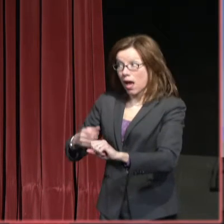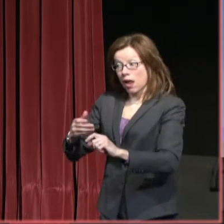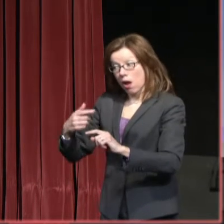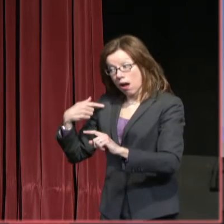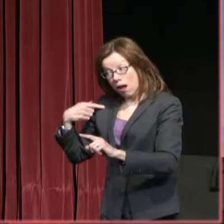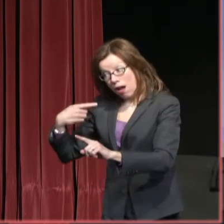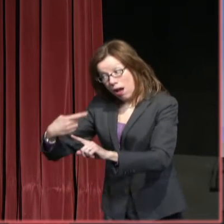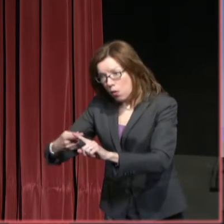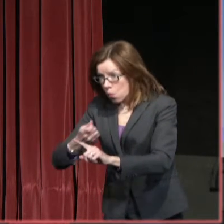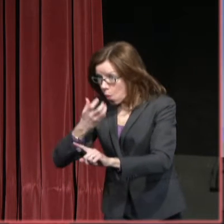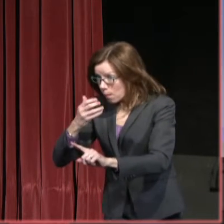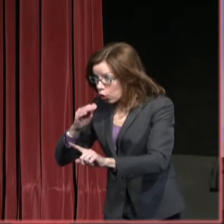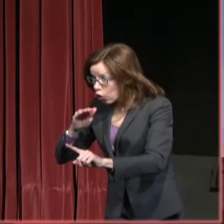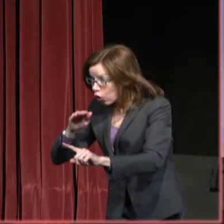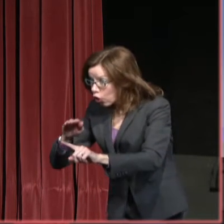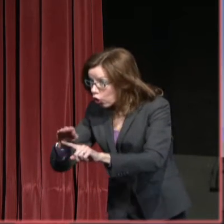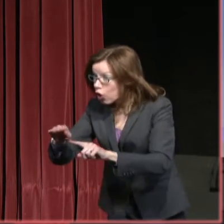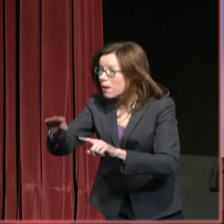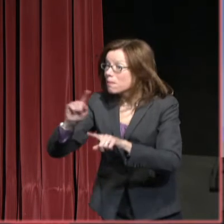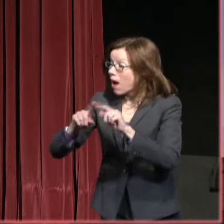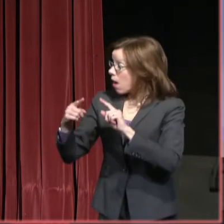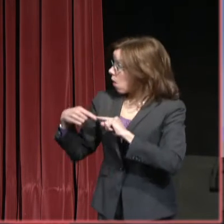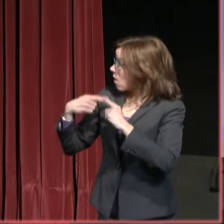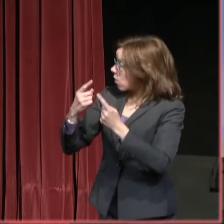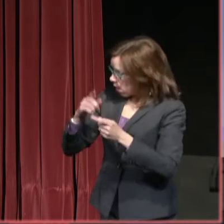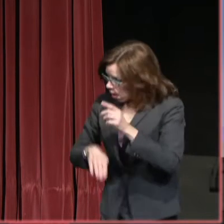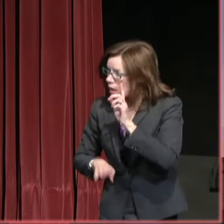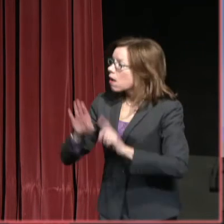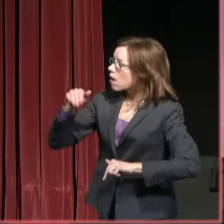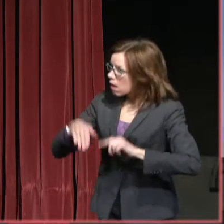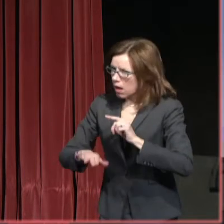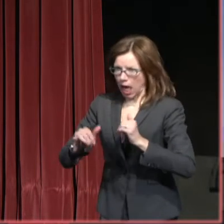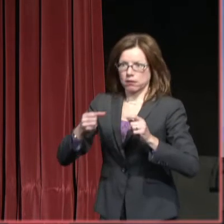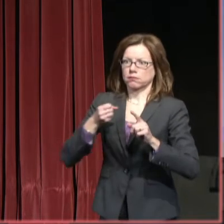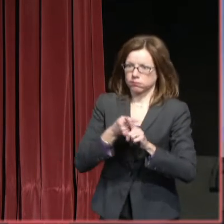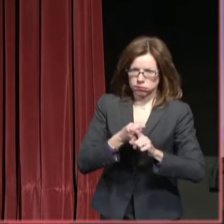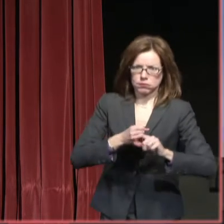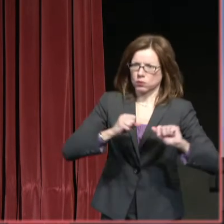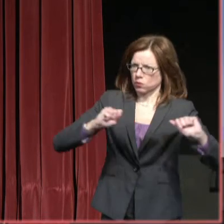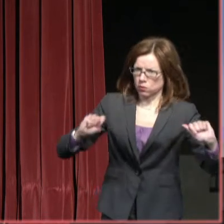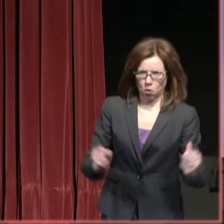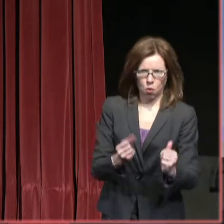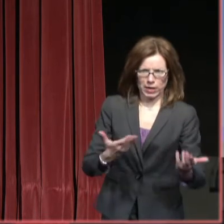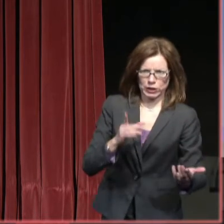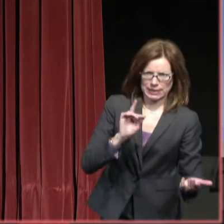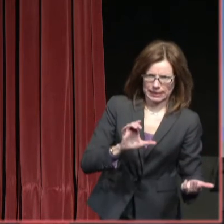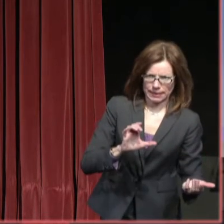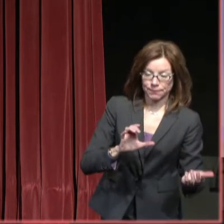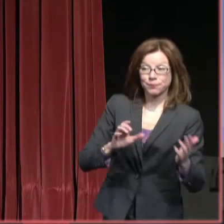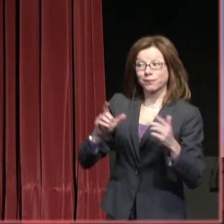such as the cold you've been experiencing here in DC. In Australia, it's been extremely hot this summer